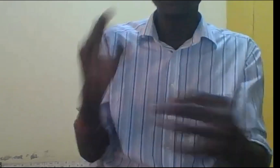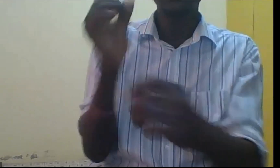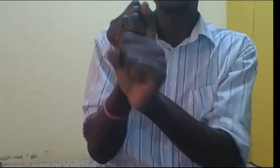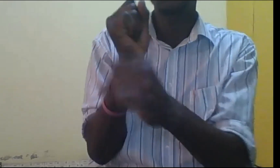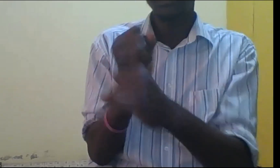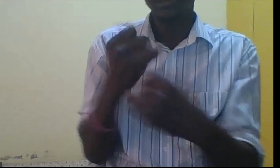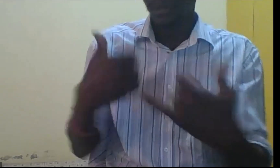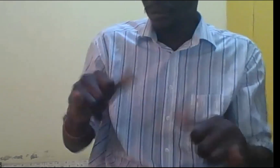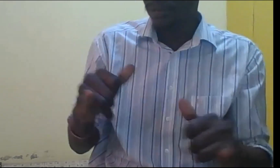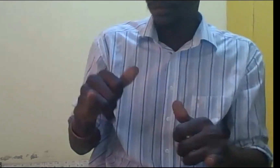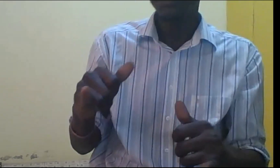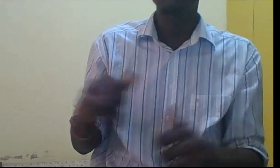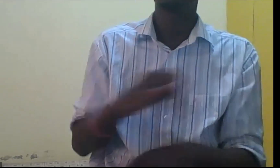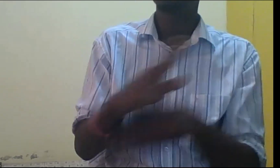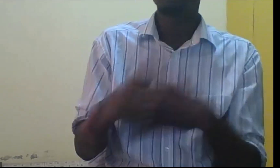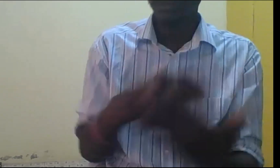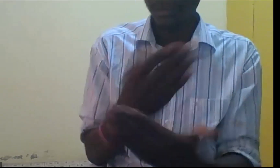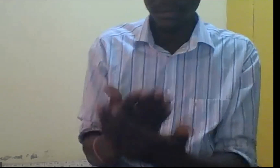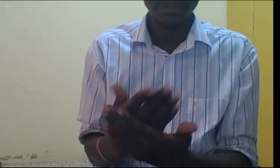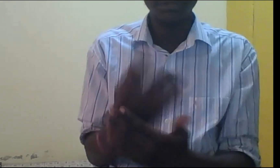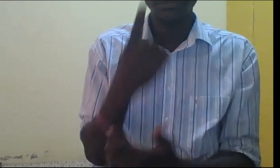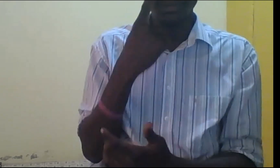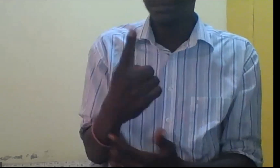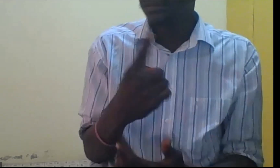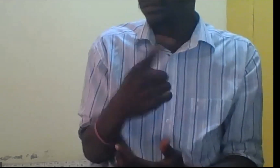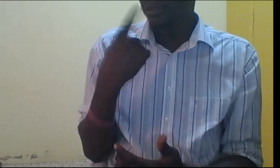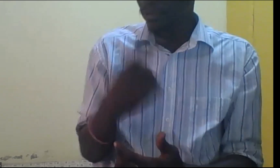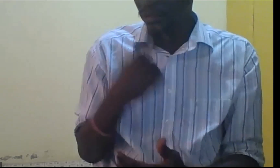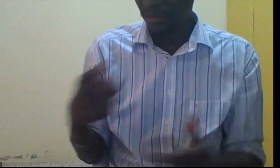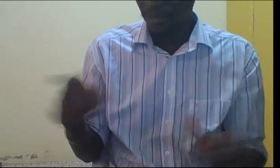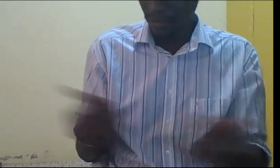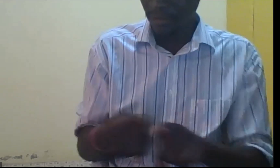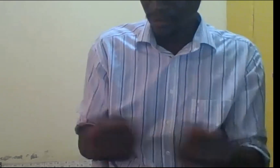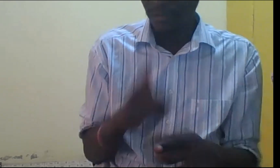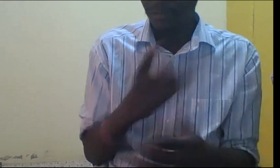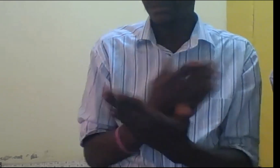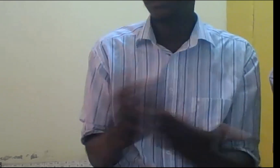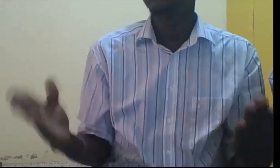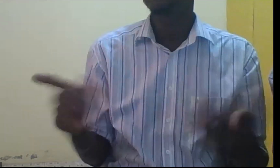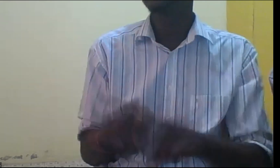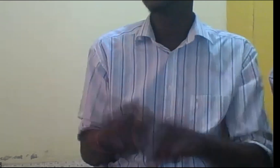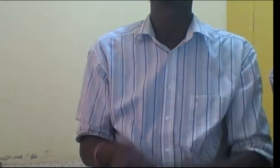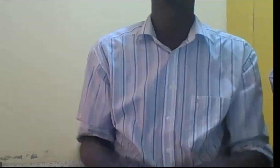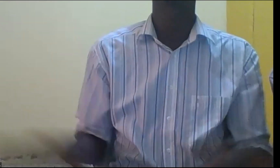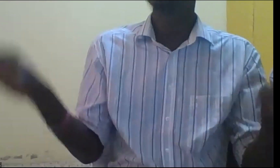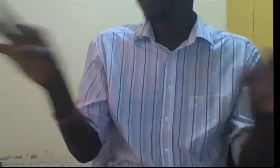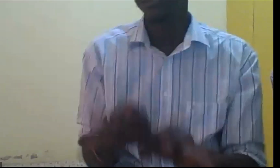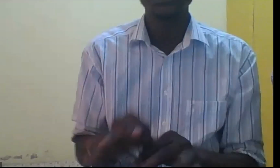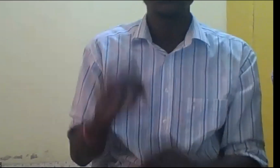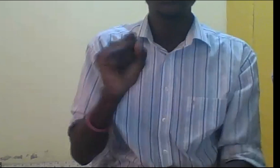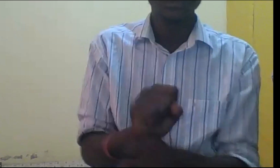we have all set in the center, and about the most important thing is implementation of it.